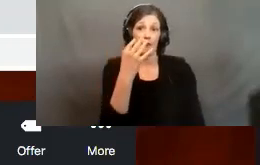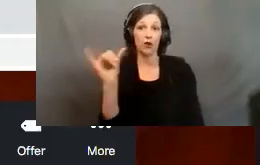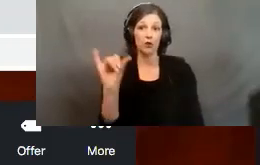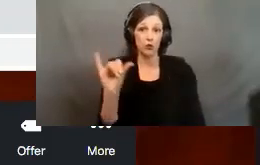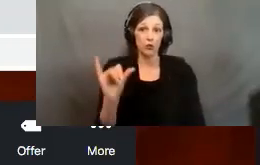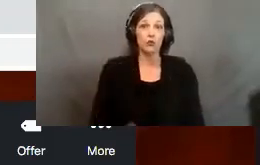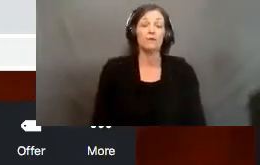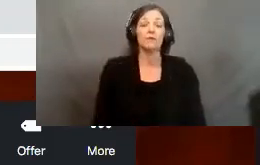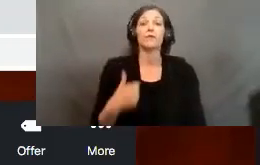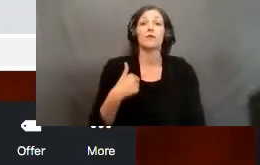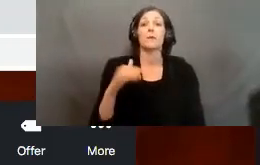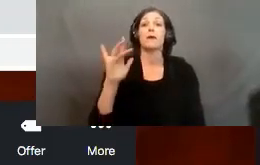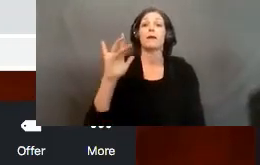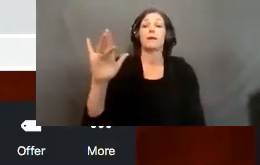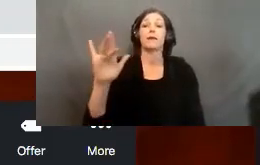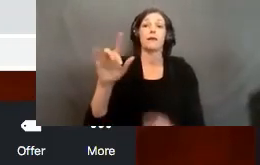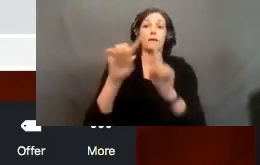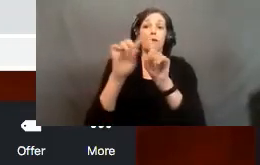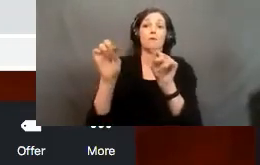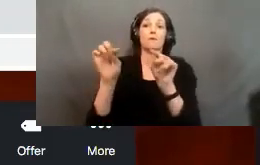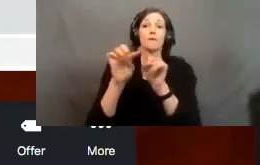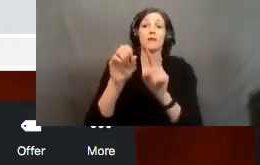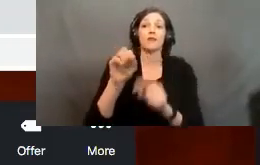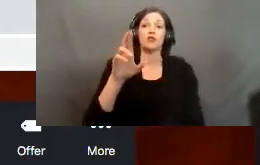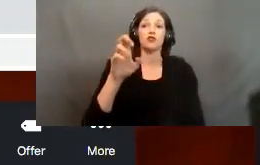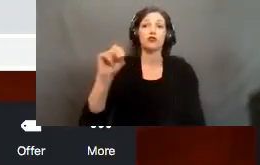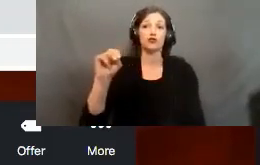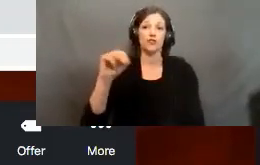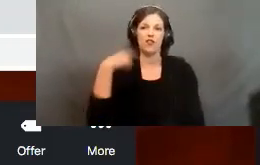12:35:08 screen icon 12:35:12 that looks like a computer screen.